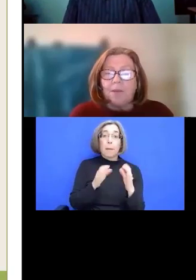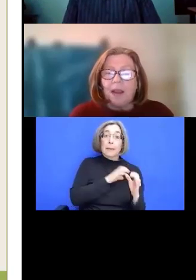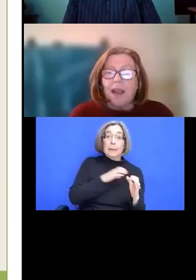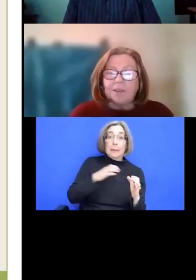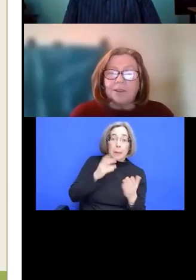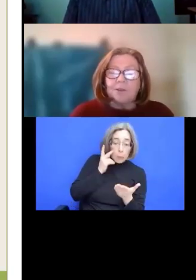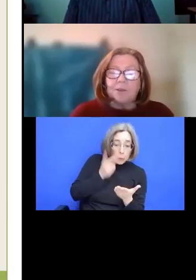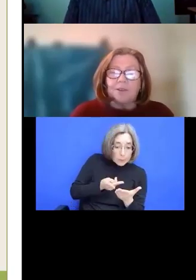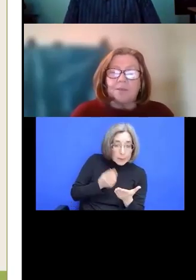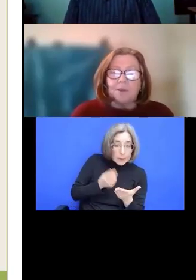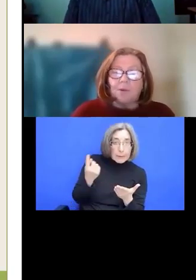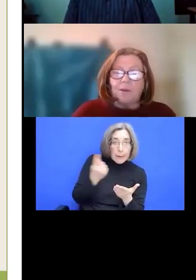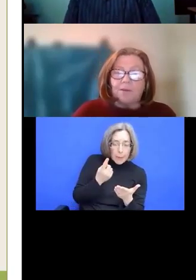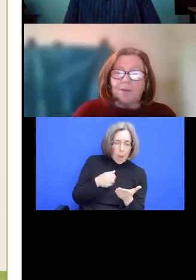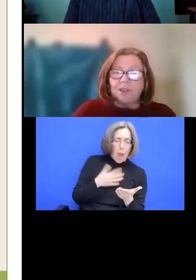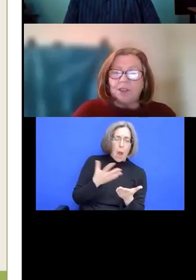and ask you to submit more information.